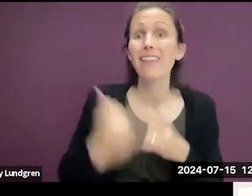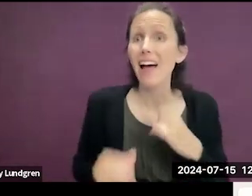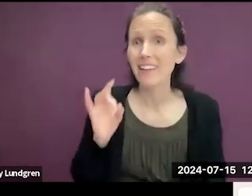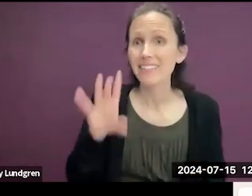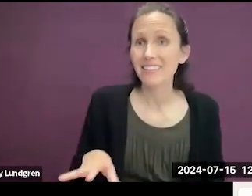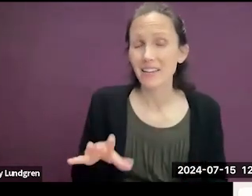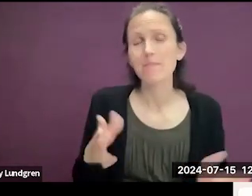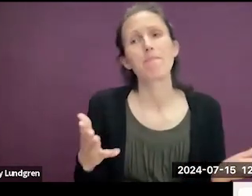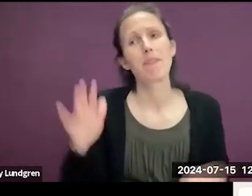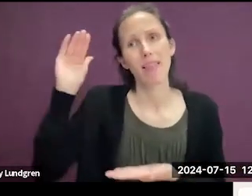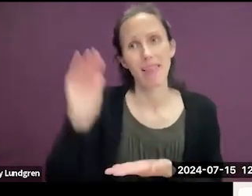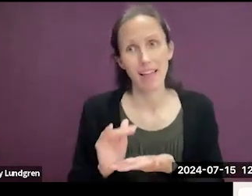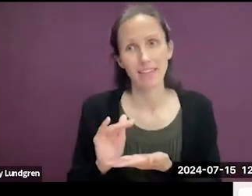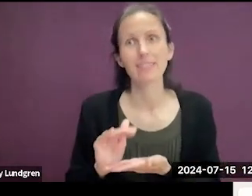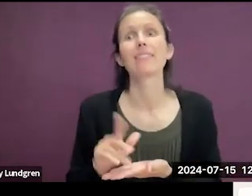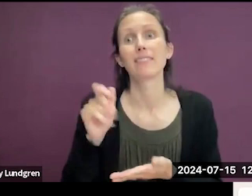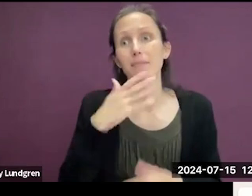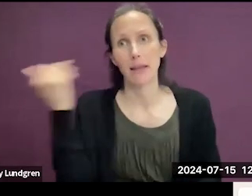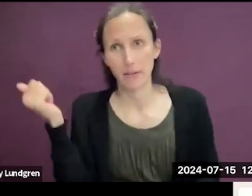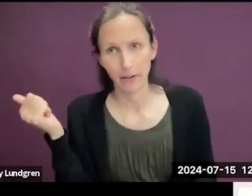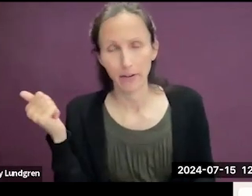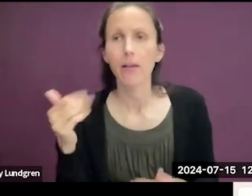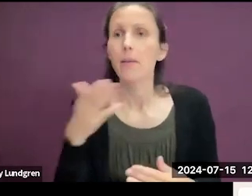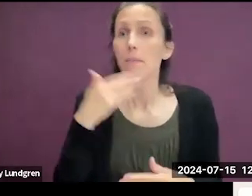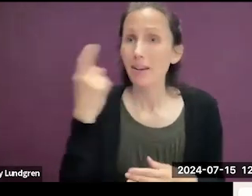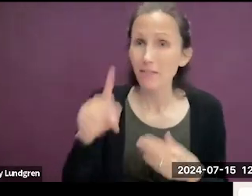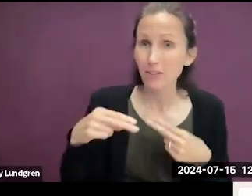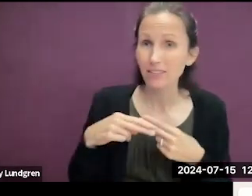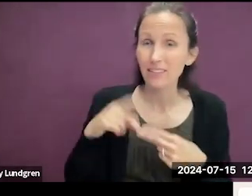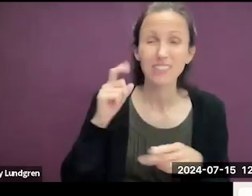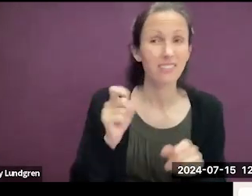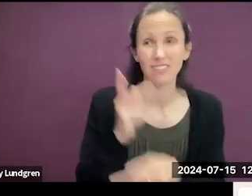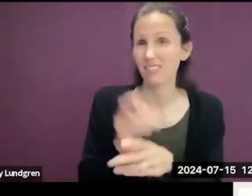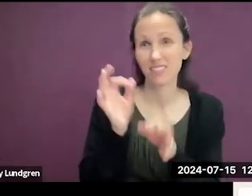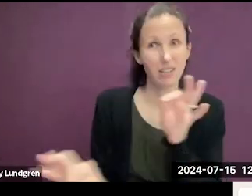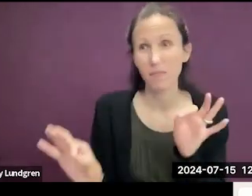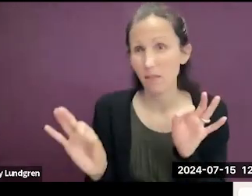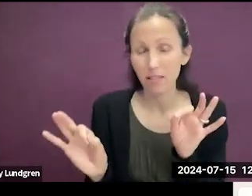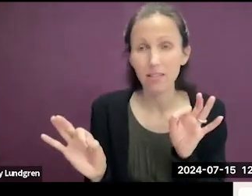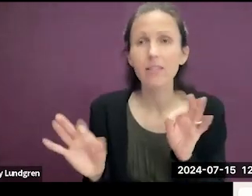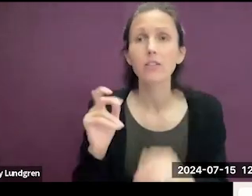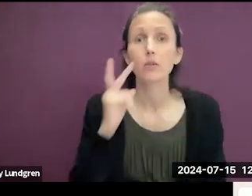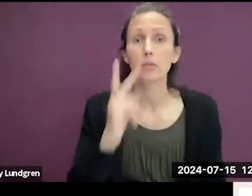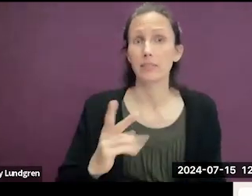We wanna keep our slides simple. You'll see as we go through the presentation today, I don't have a lot of imagery.